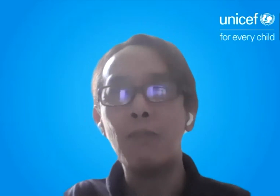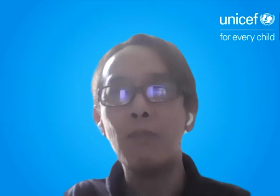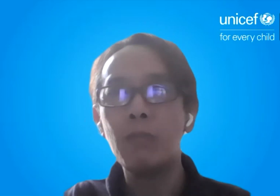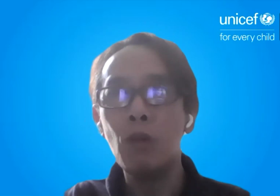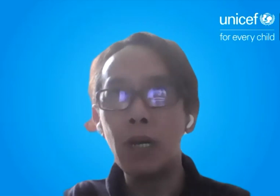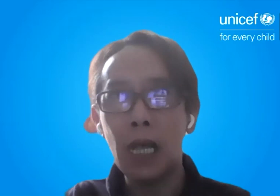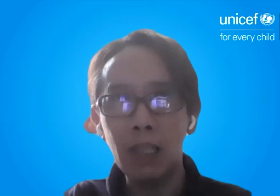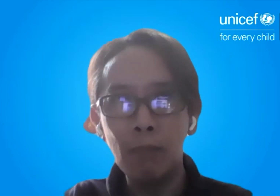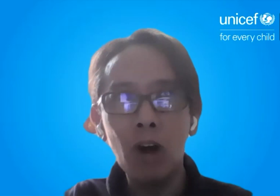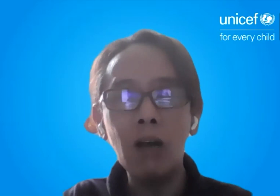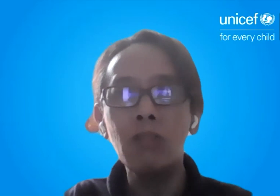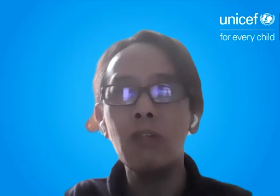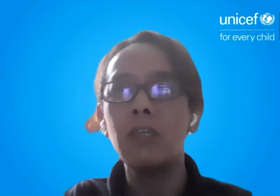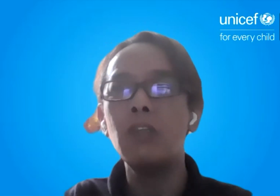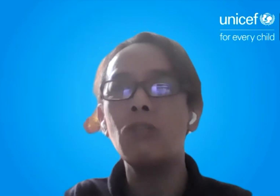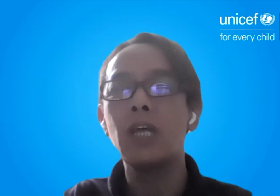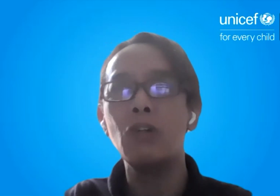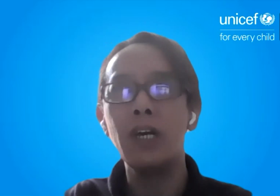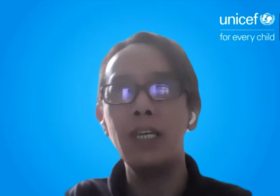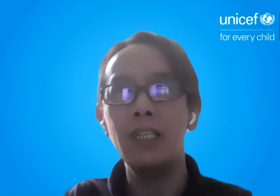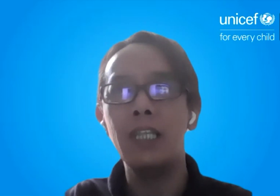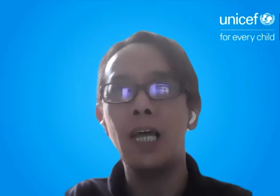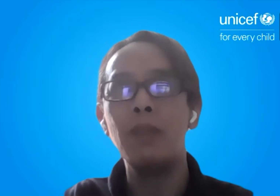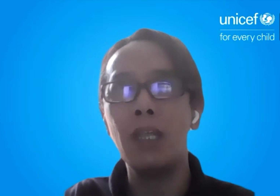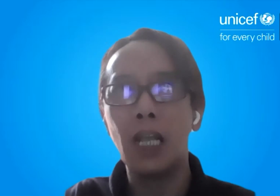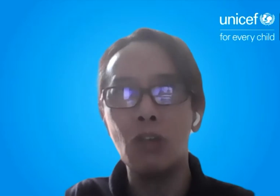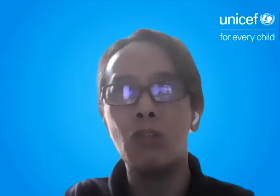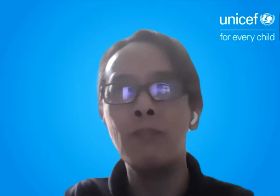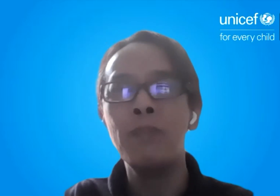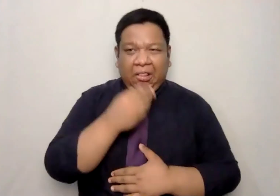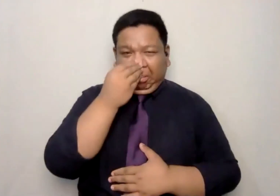Please don’t feel bad if we are not able to ask your questions.